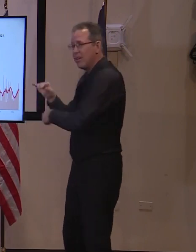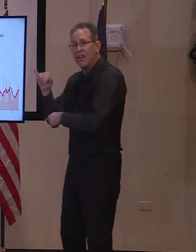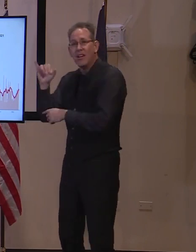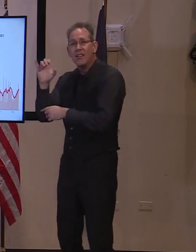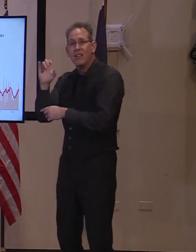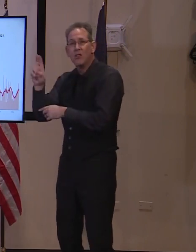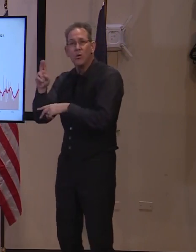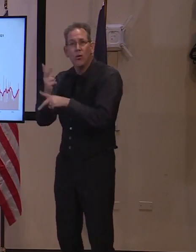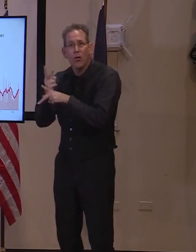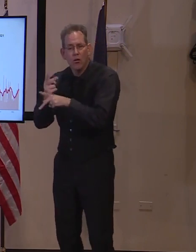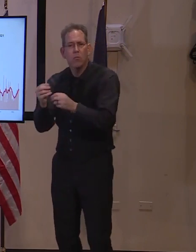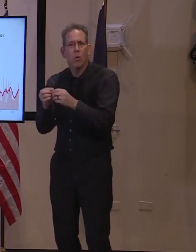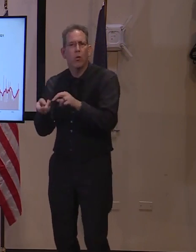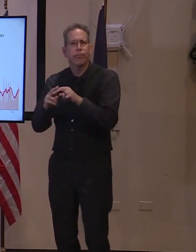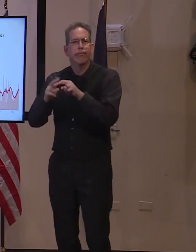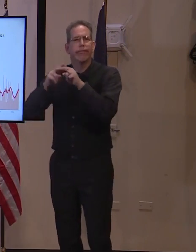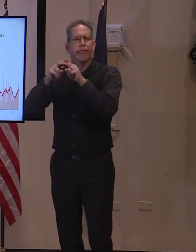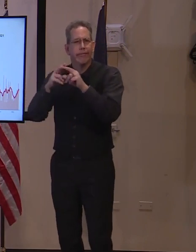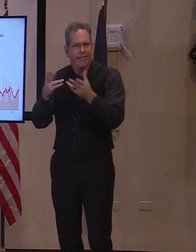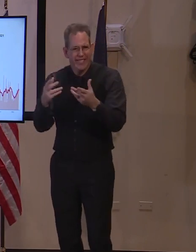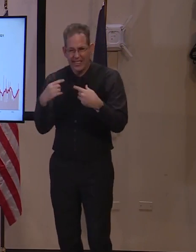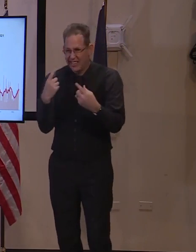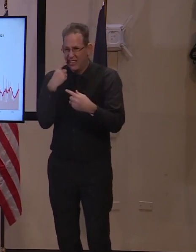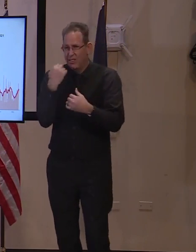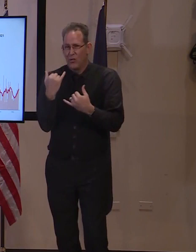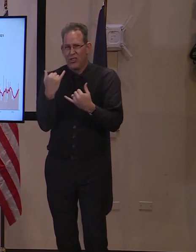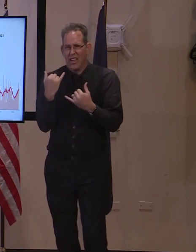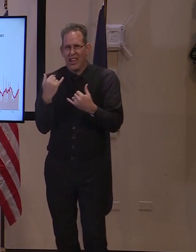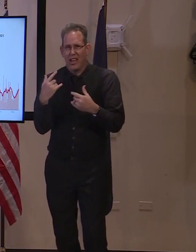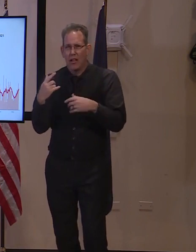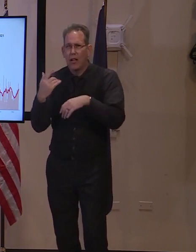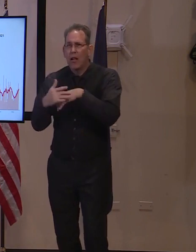with 11 rooms, I think available today or yesterday still something to be